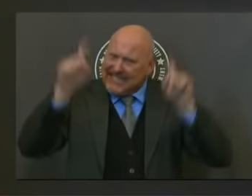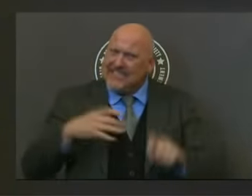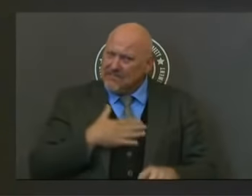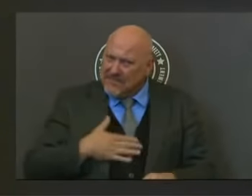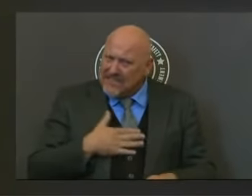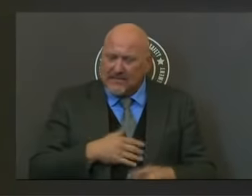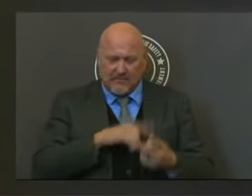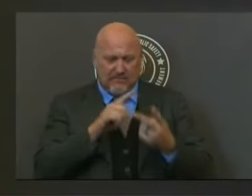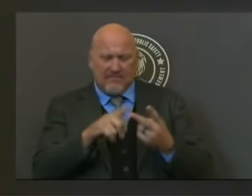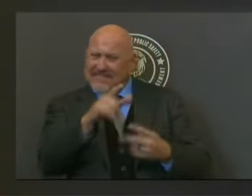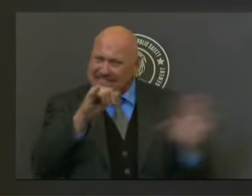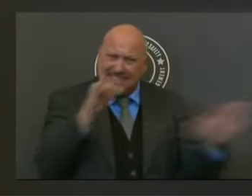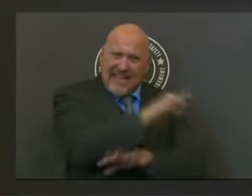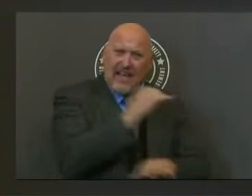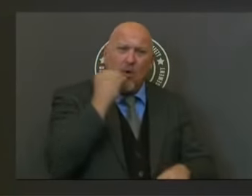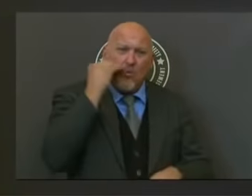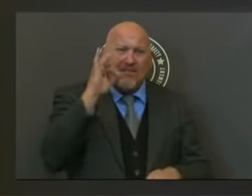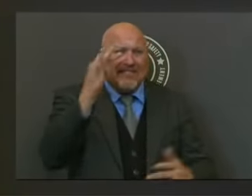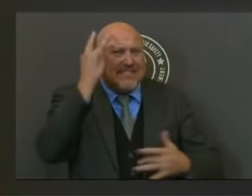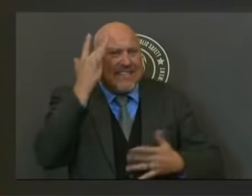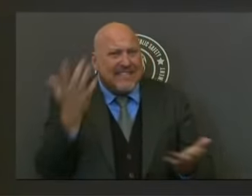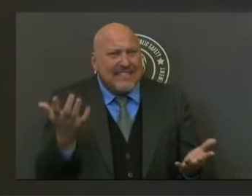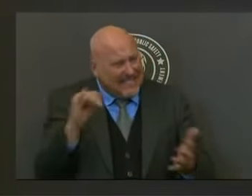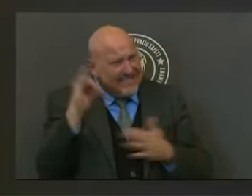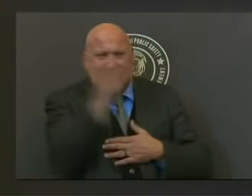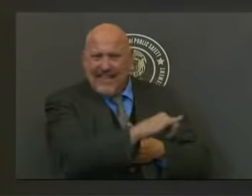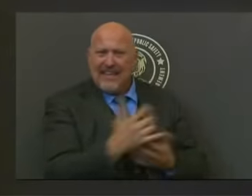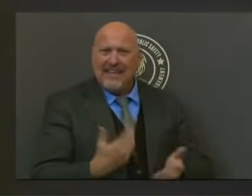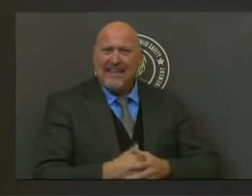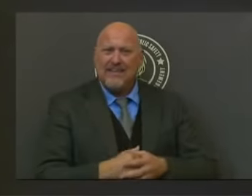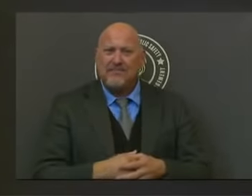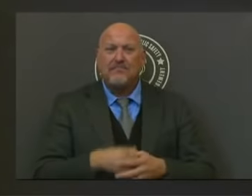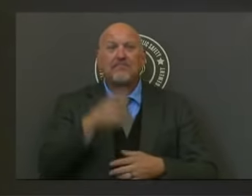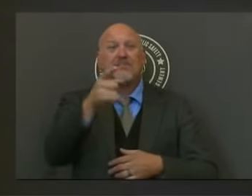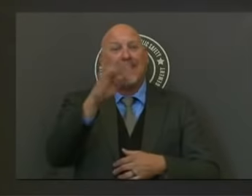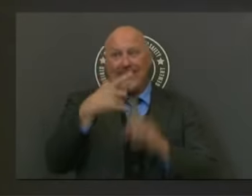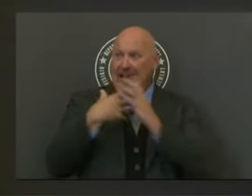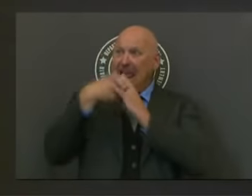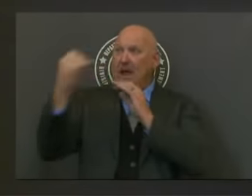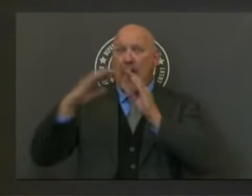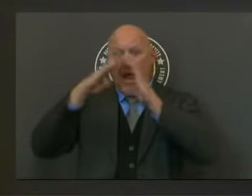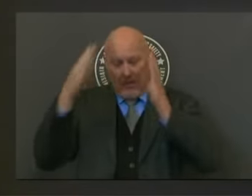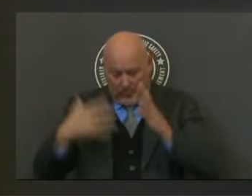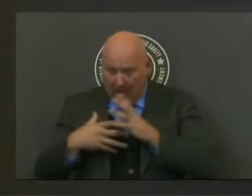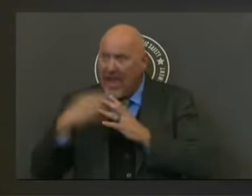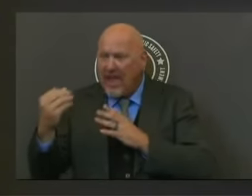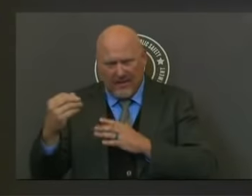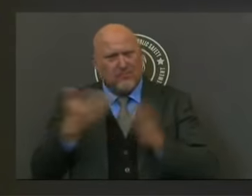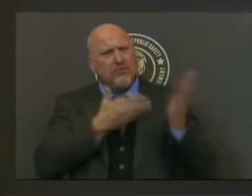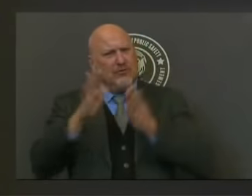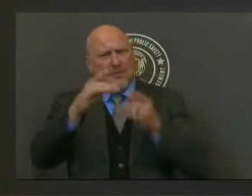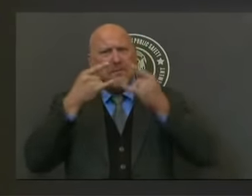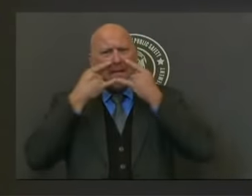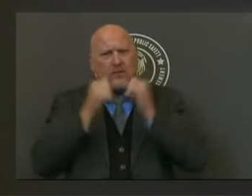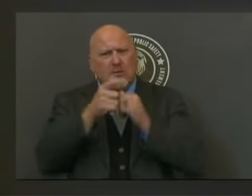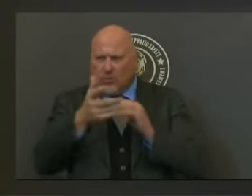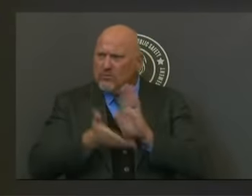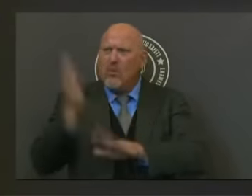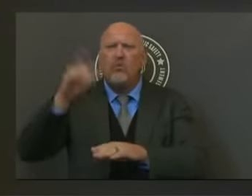always wear a mask when you leave the house